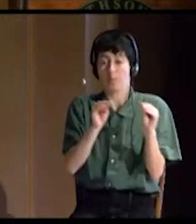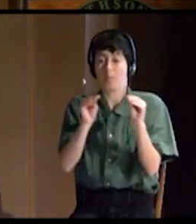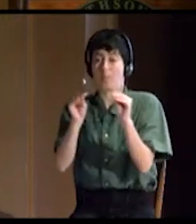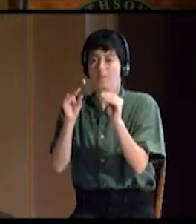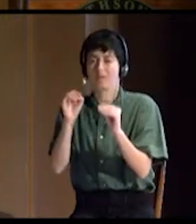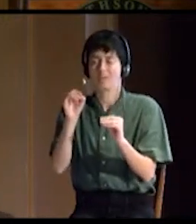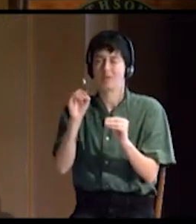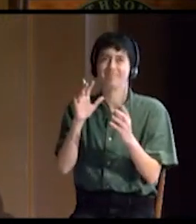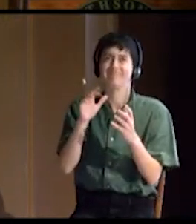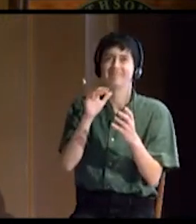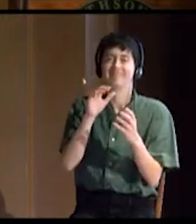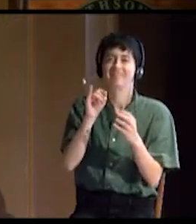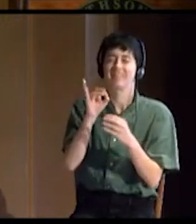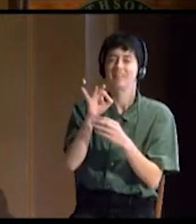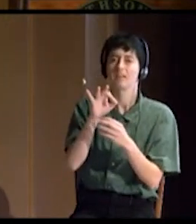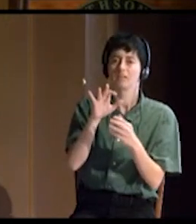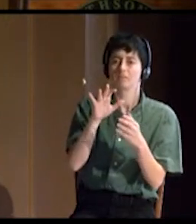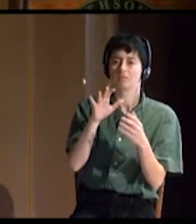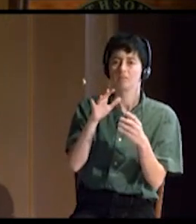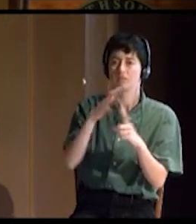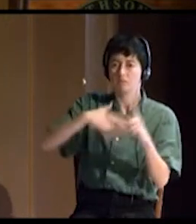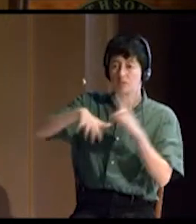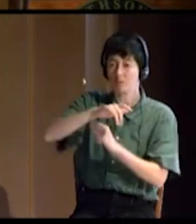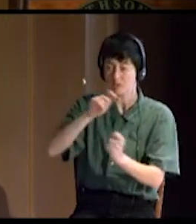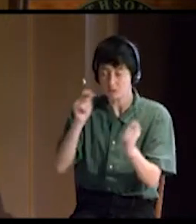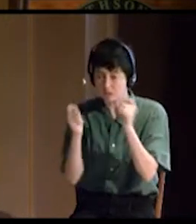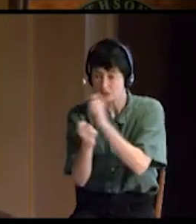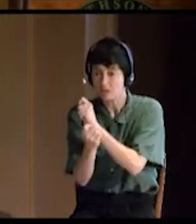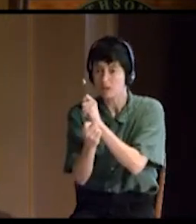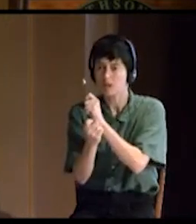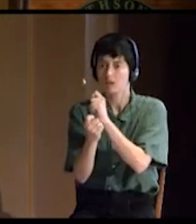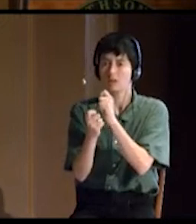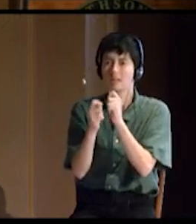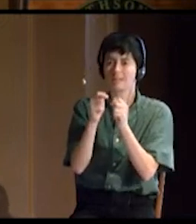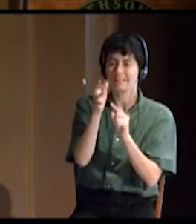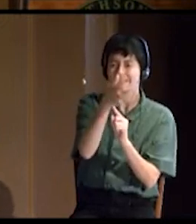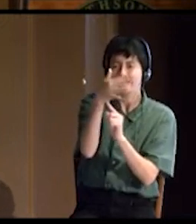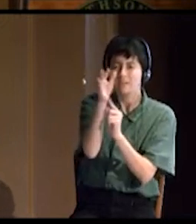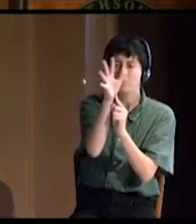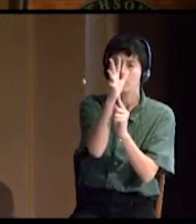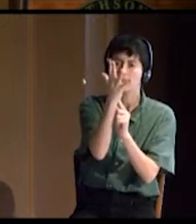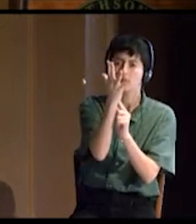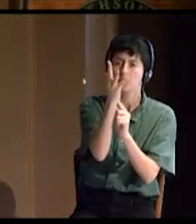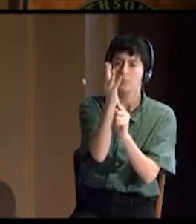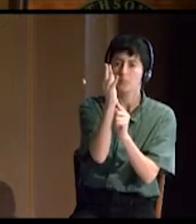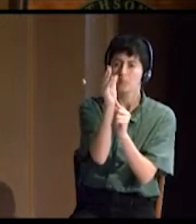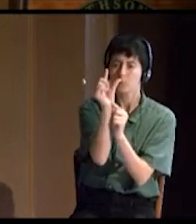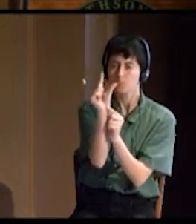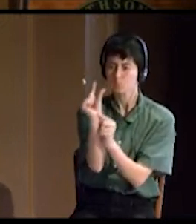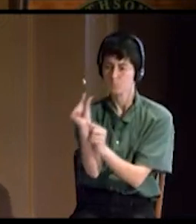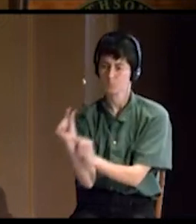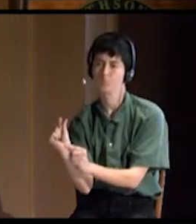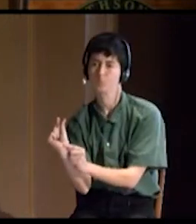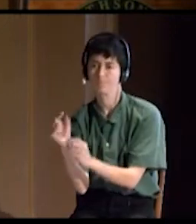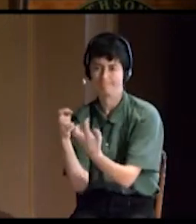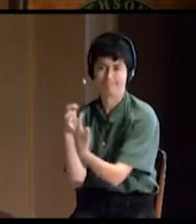Finally, the third option is to die. And I mean this in the sense of a species or a lineage going extinct, not necessarily just the death